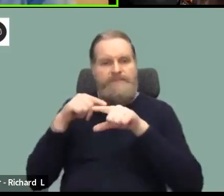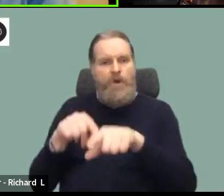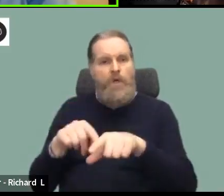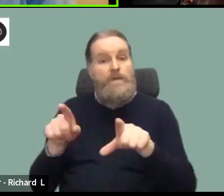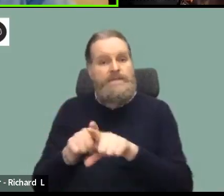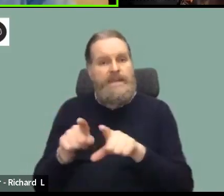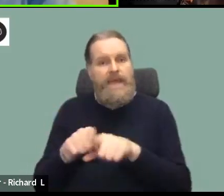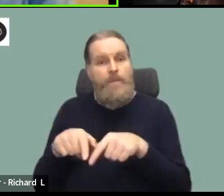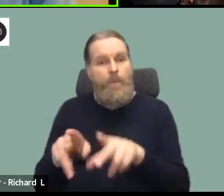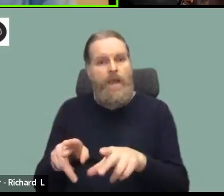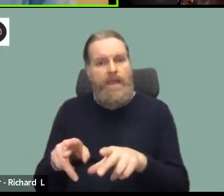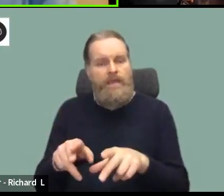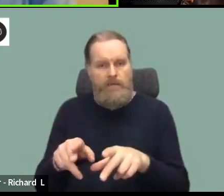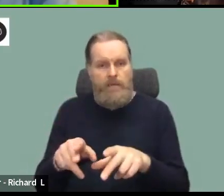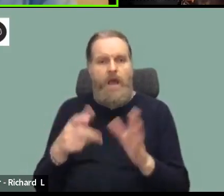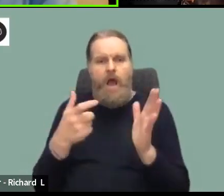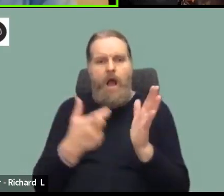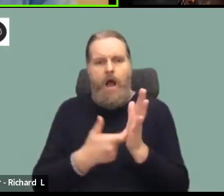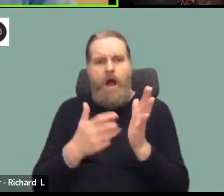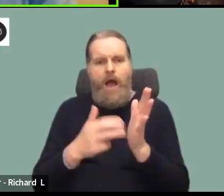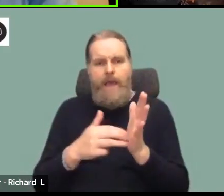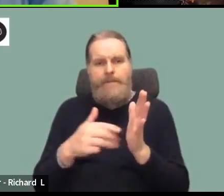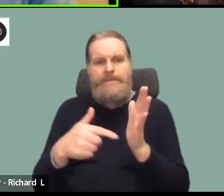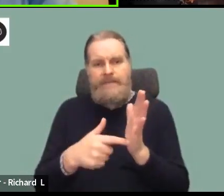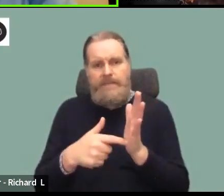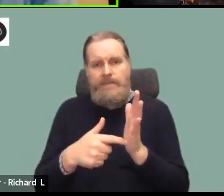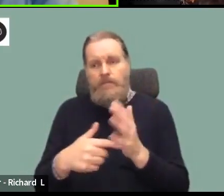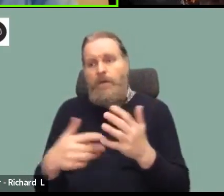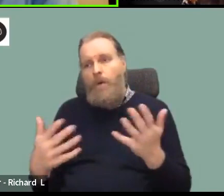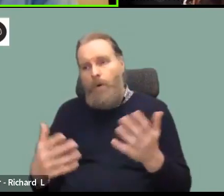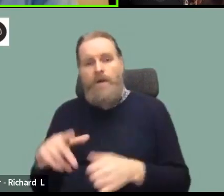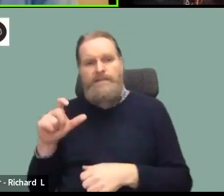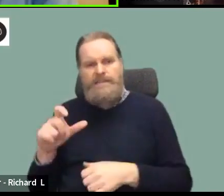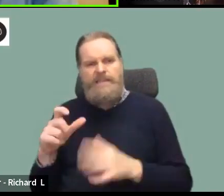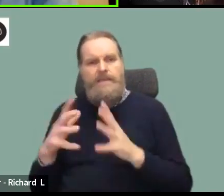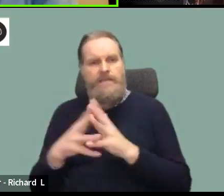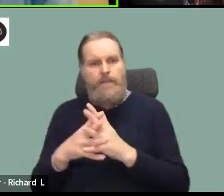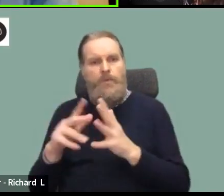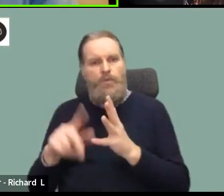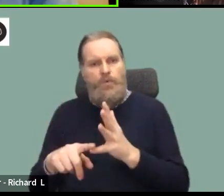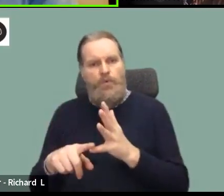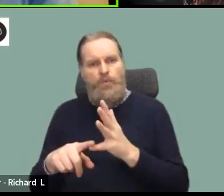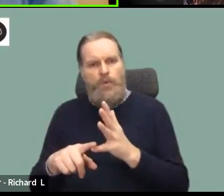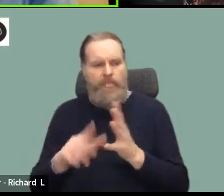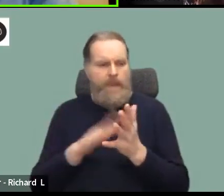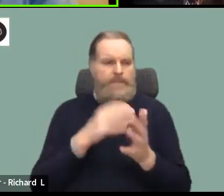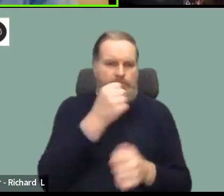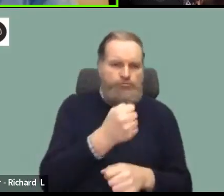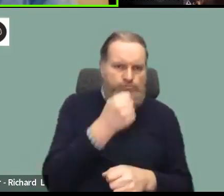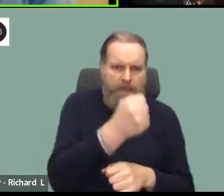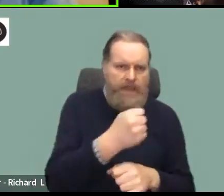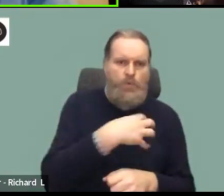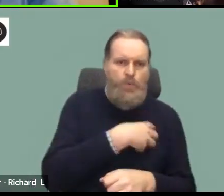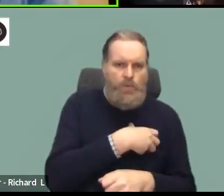more. in line with in line with the are empty and the line with the are empty and the CW. But I think most people But I think most people are hopefully will understand that